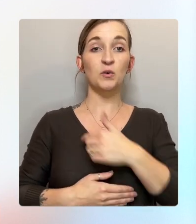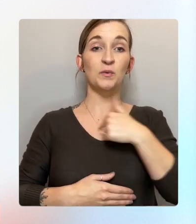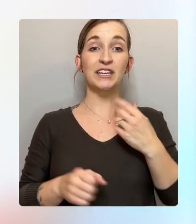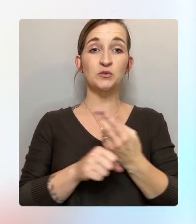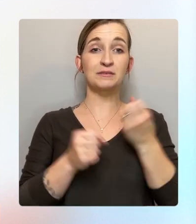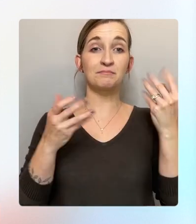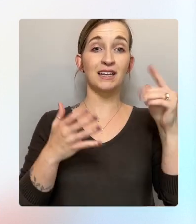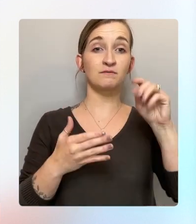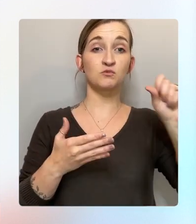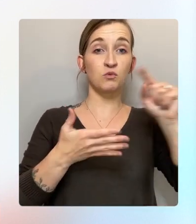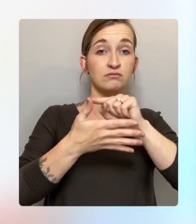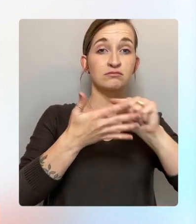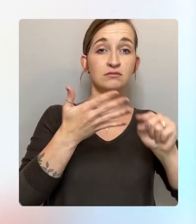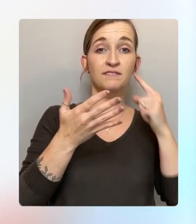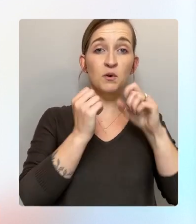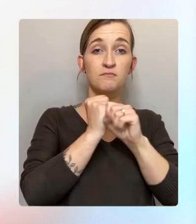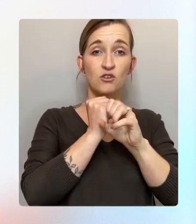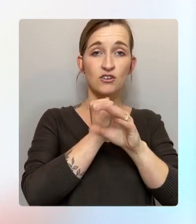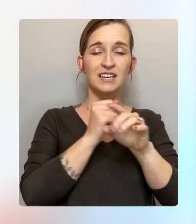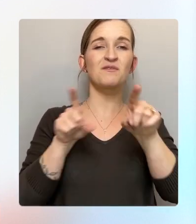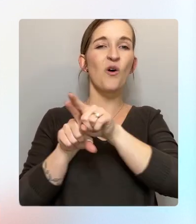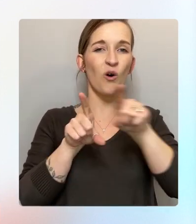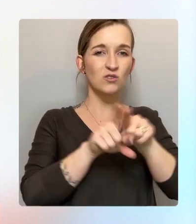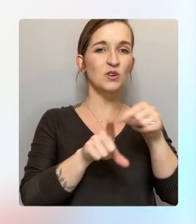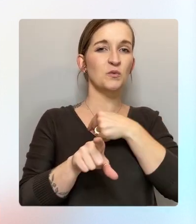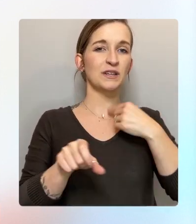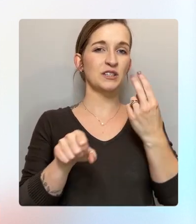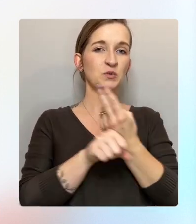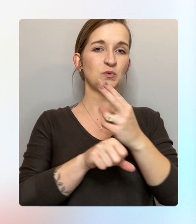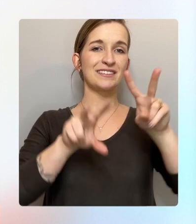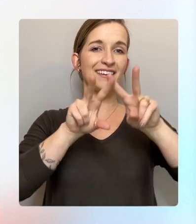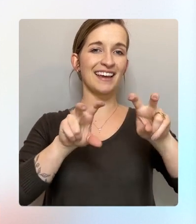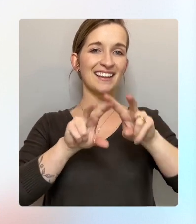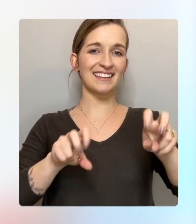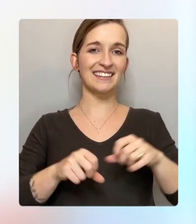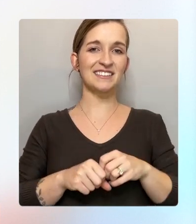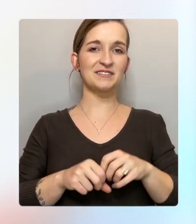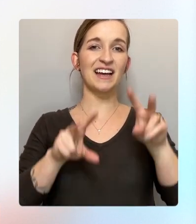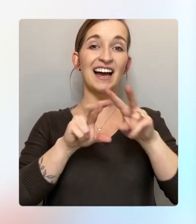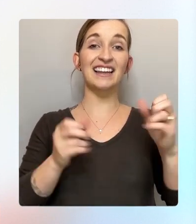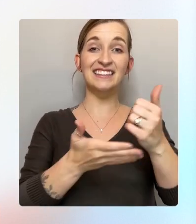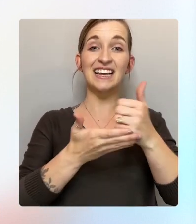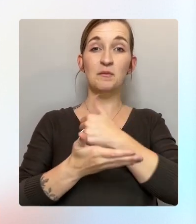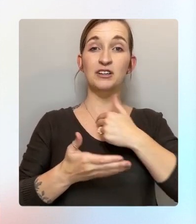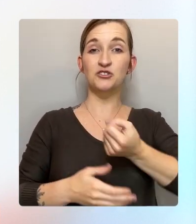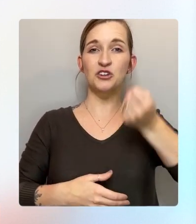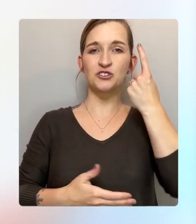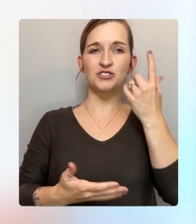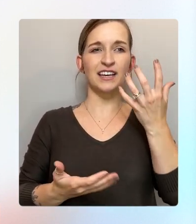what tools move the needle and where to invest our time and resources. We frequently use funnel analytics